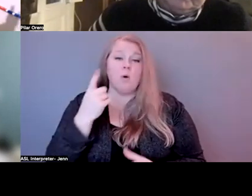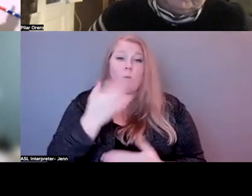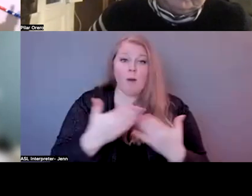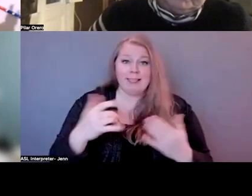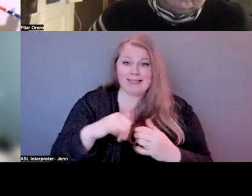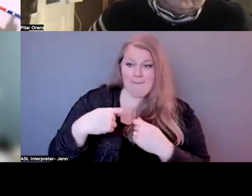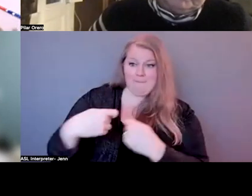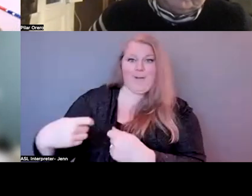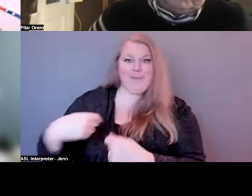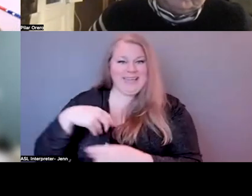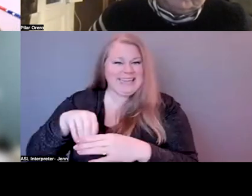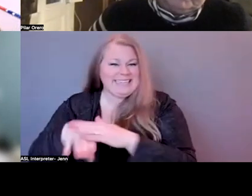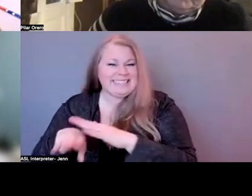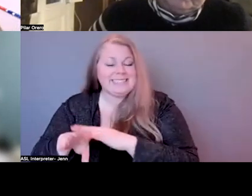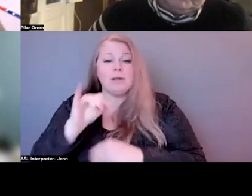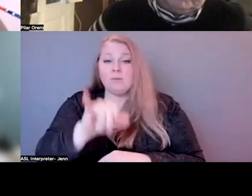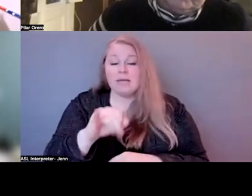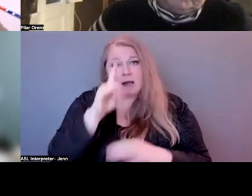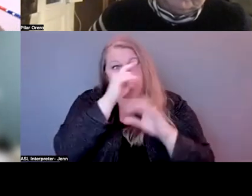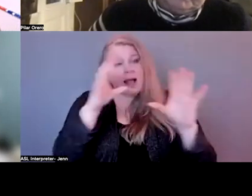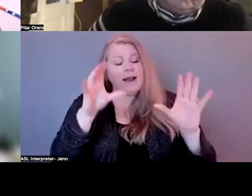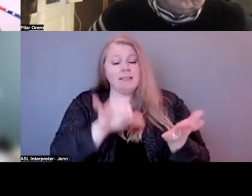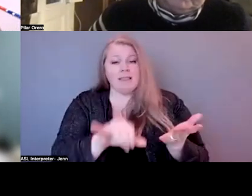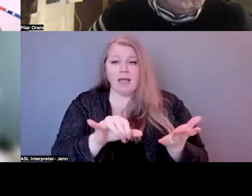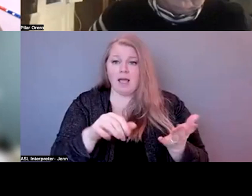in the first place with was this idea that UX design.